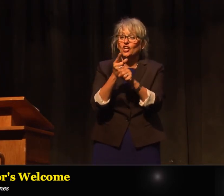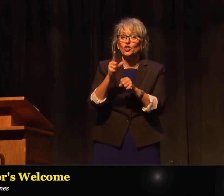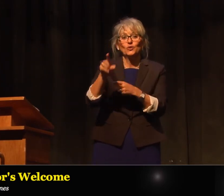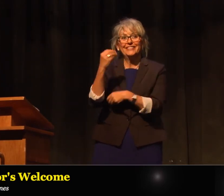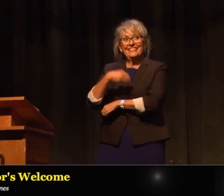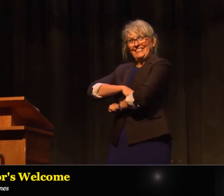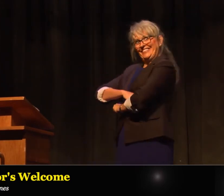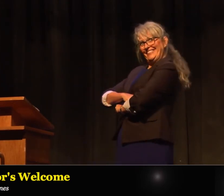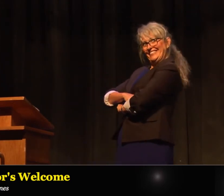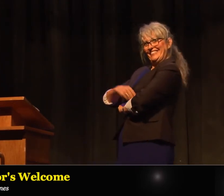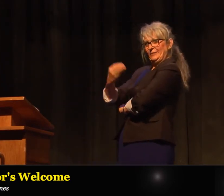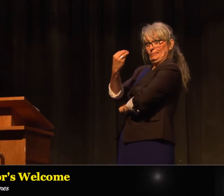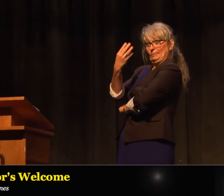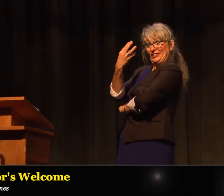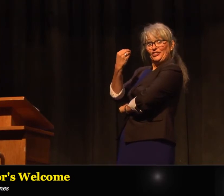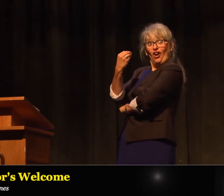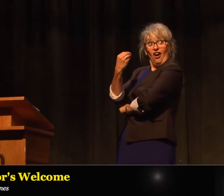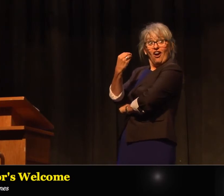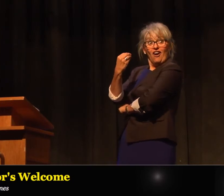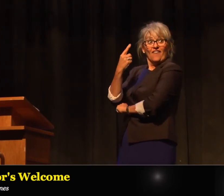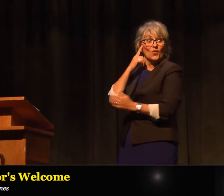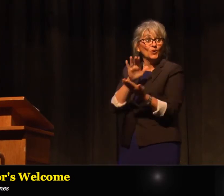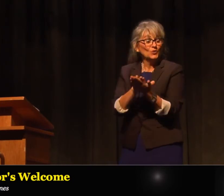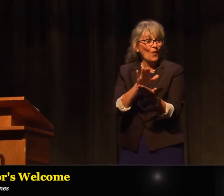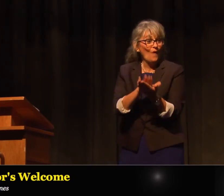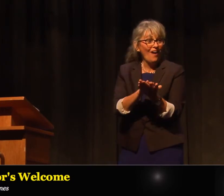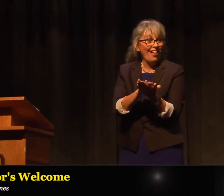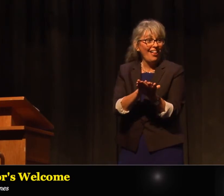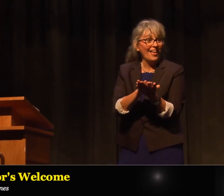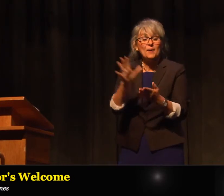Year by year, you had a school picture done.